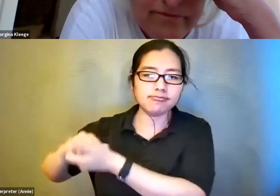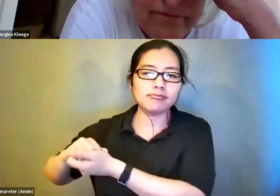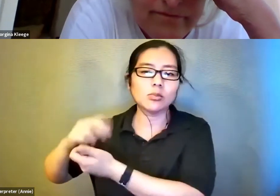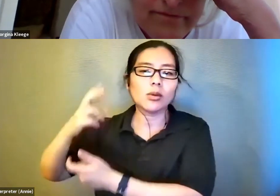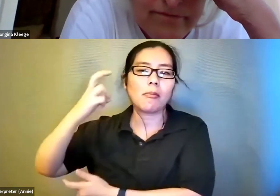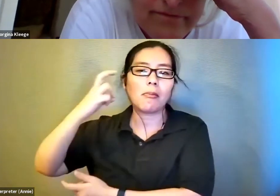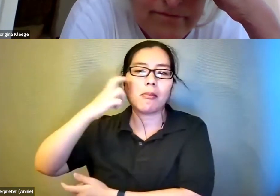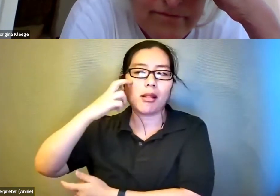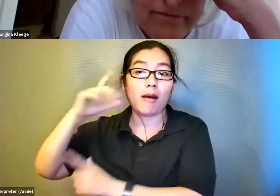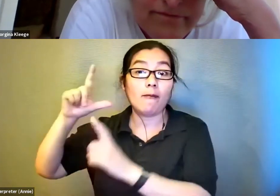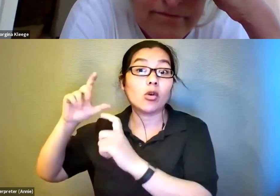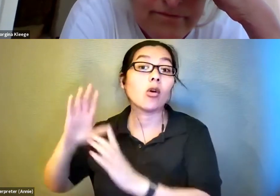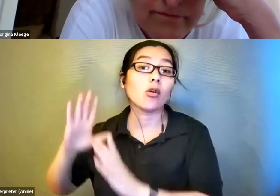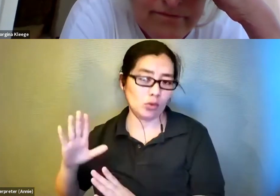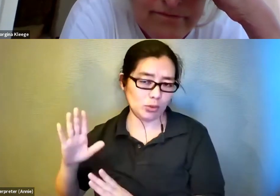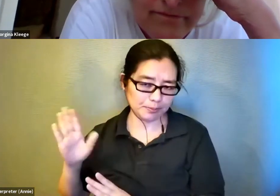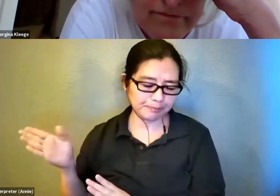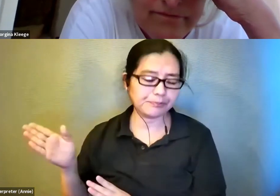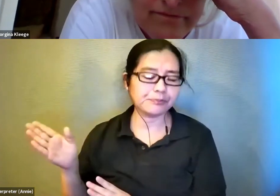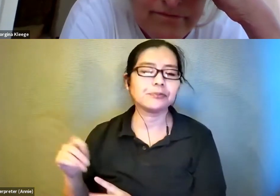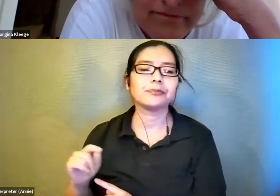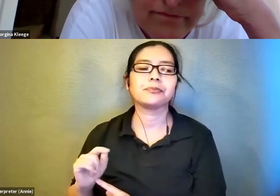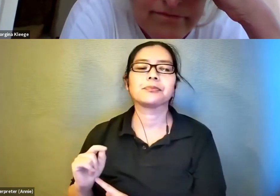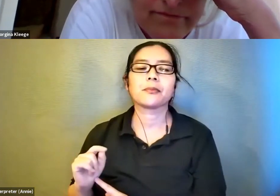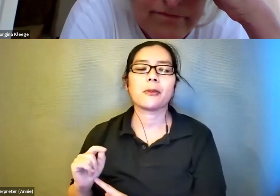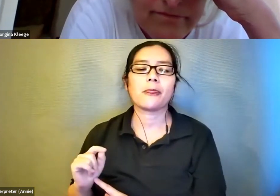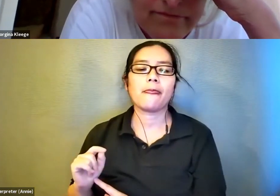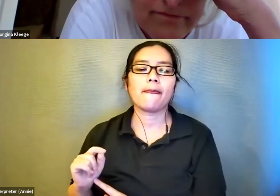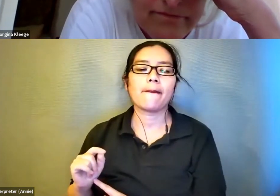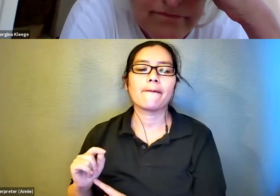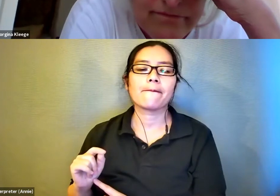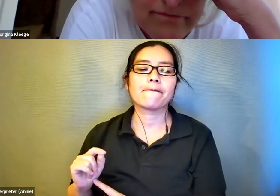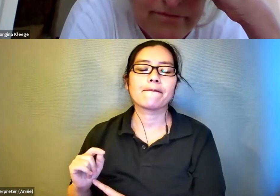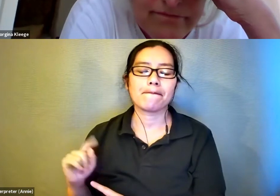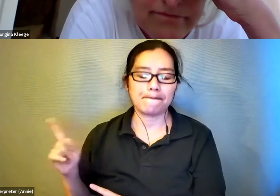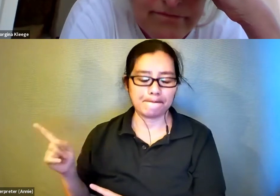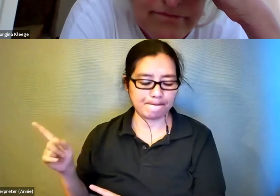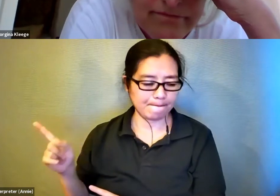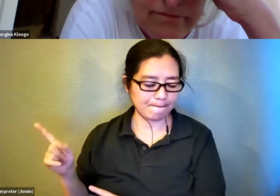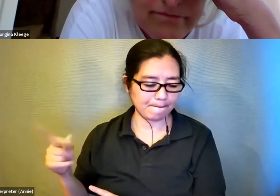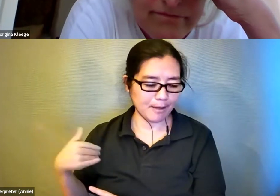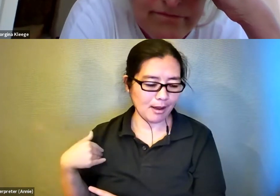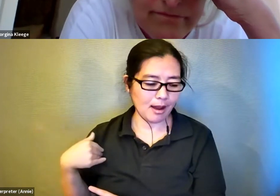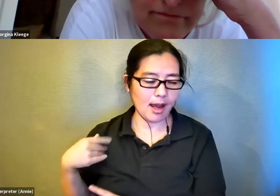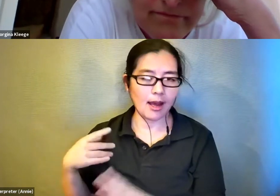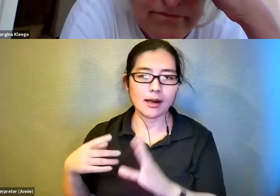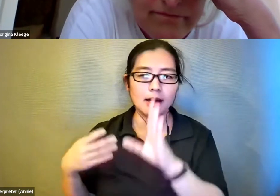photographer and he had a profile of a young girl that he